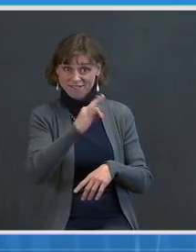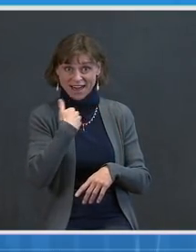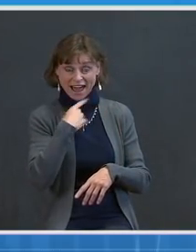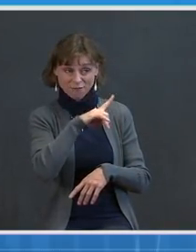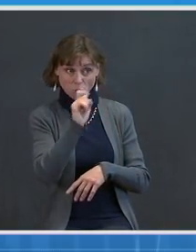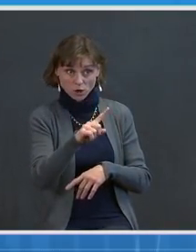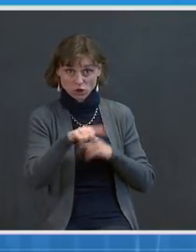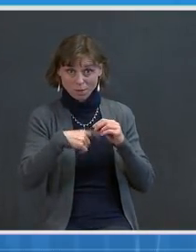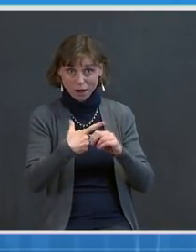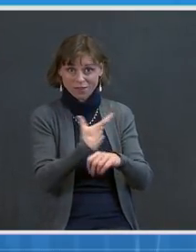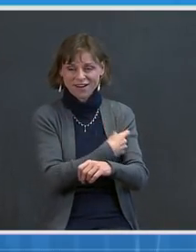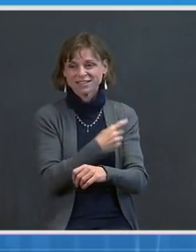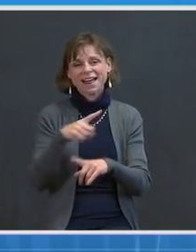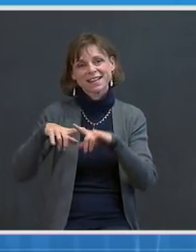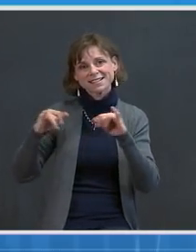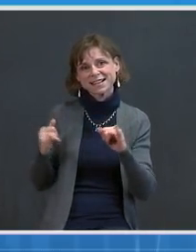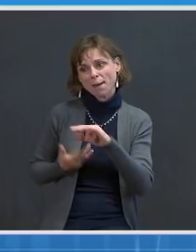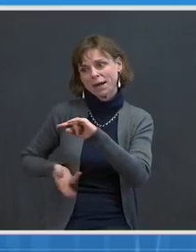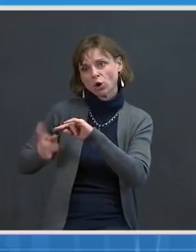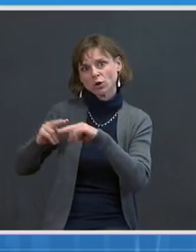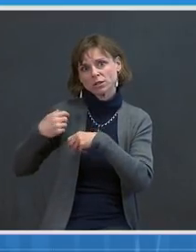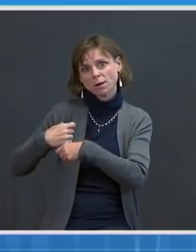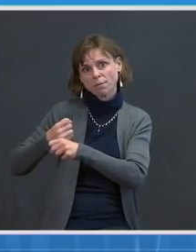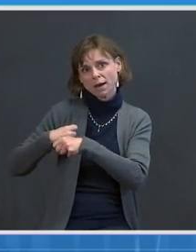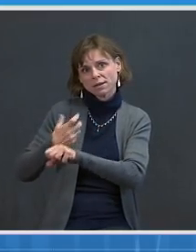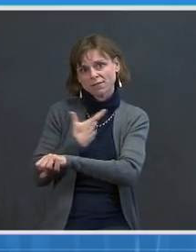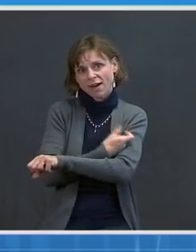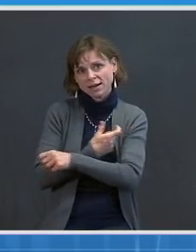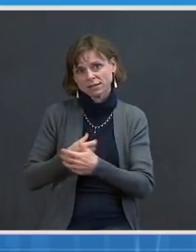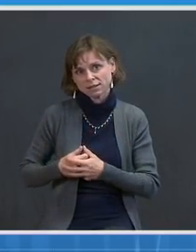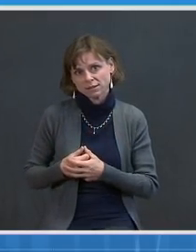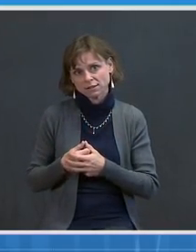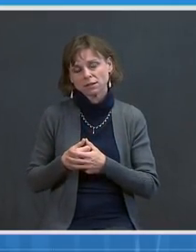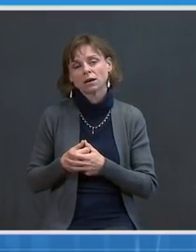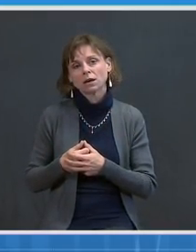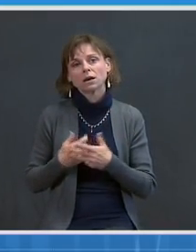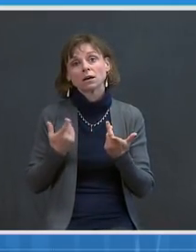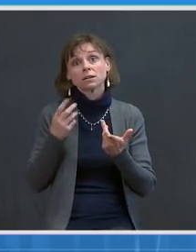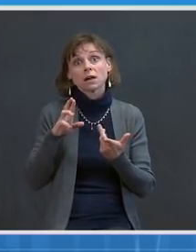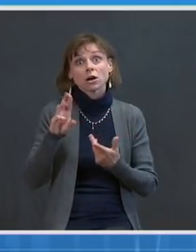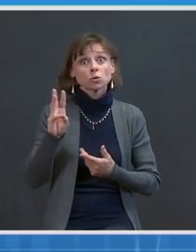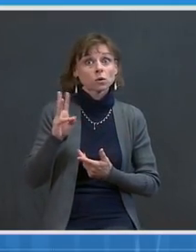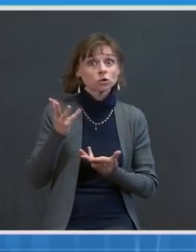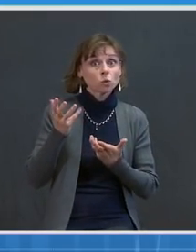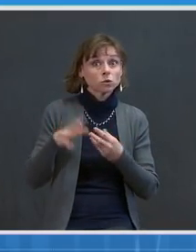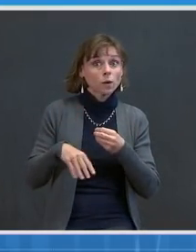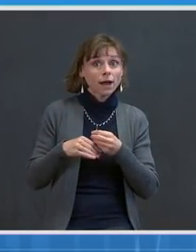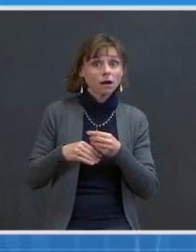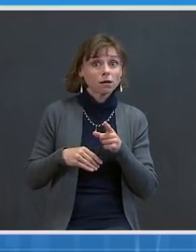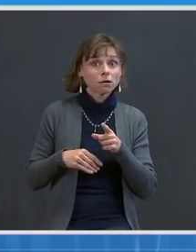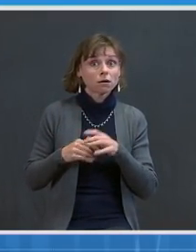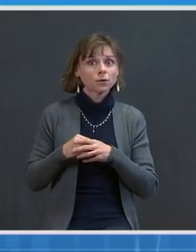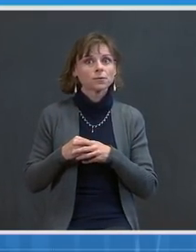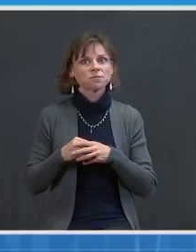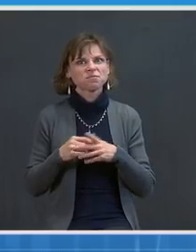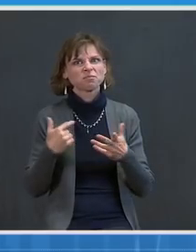which we spent a lot of -- more of our time talking about here. Dr. Walensky, what would you add? Dr. Walensky: Yeah, I would add several things.